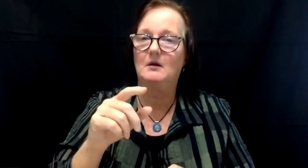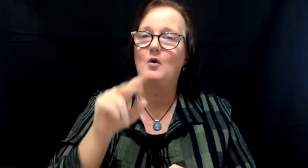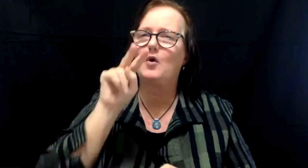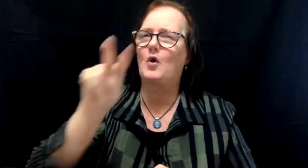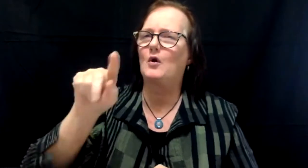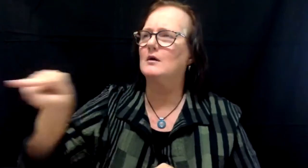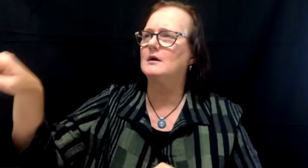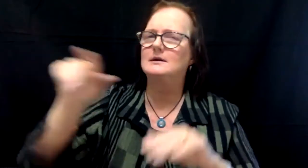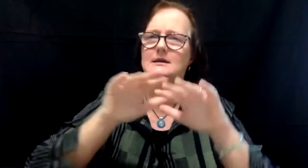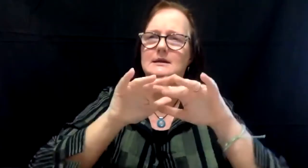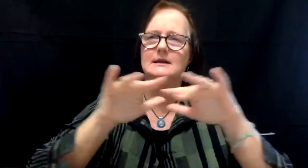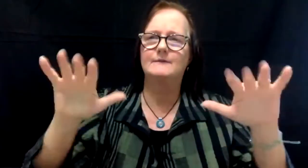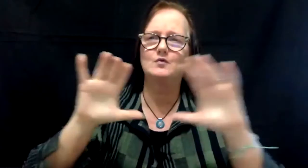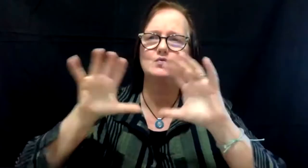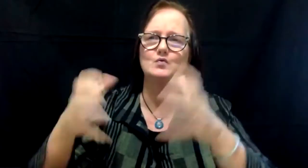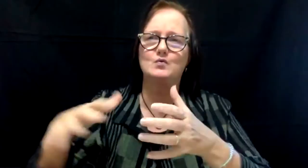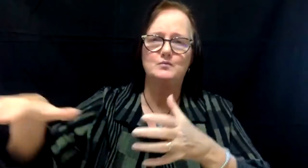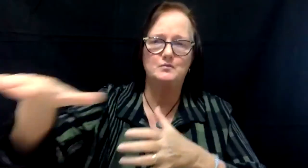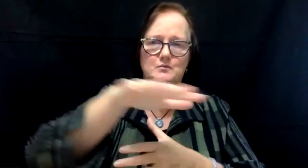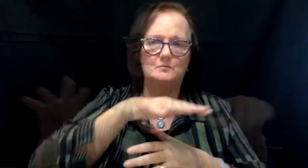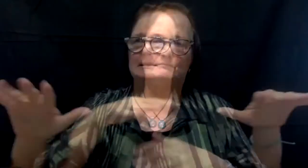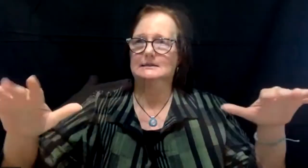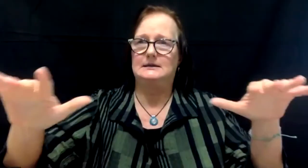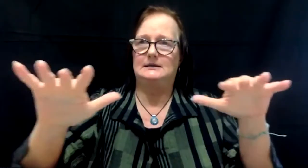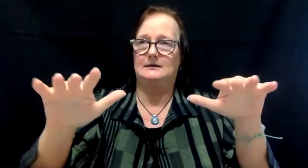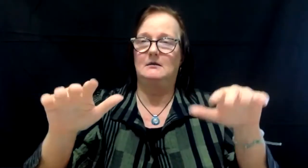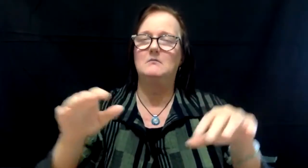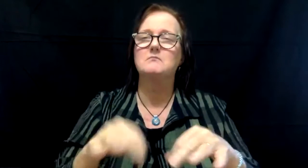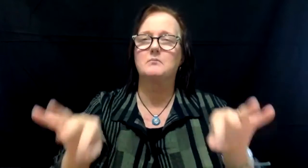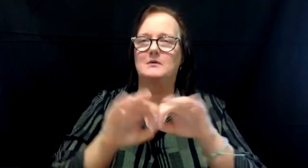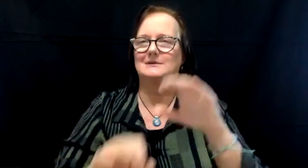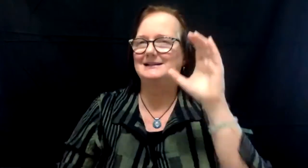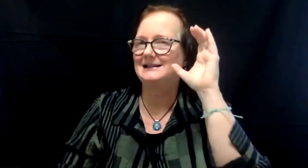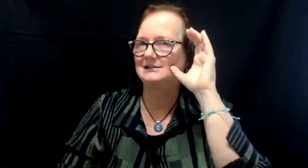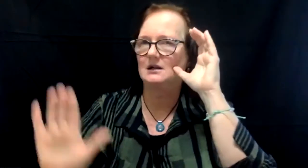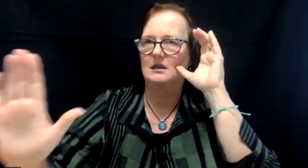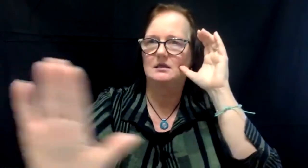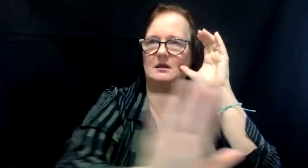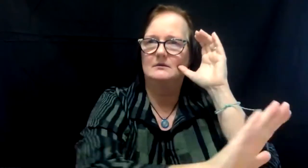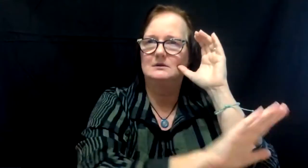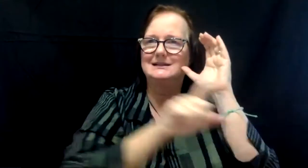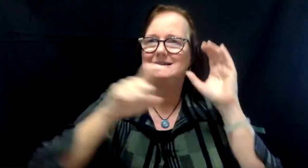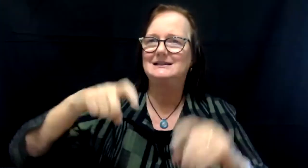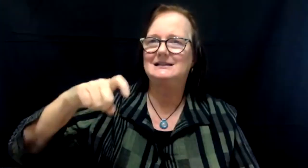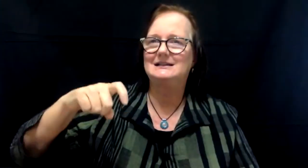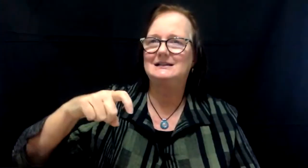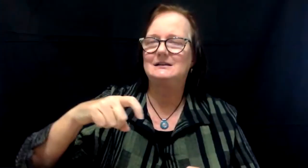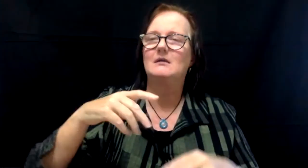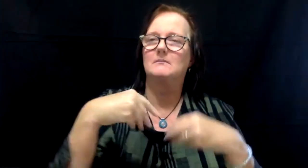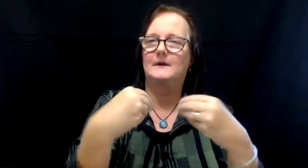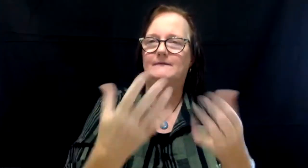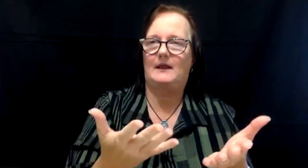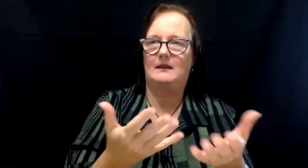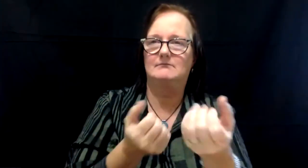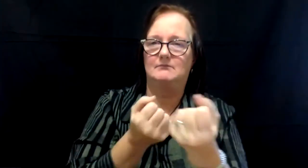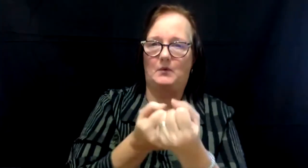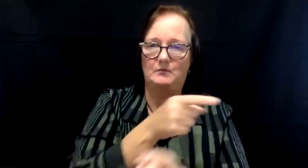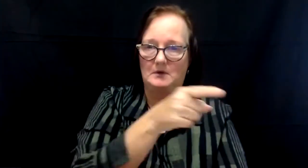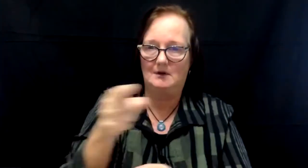In diverse ethnic groups, it's important to listen to them for their needs and provide support.